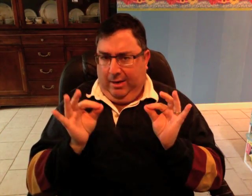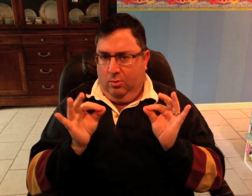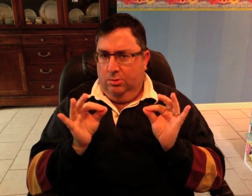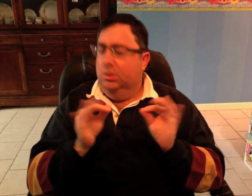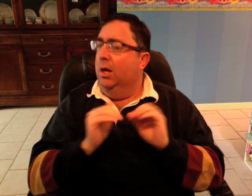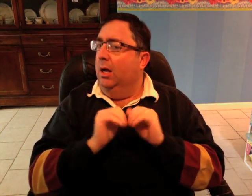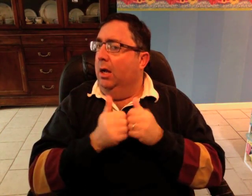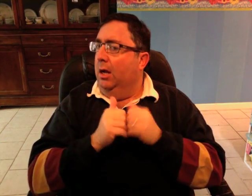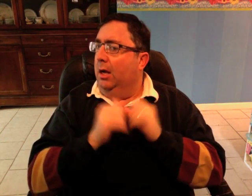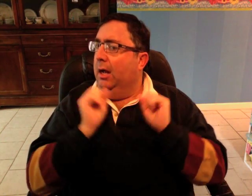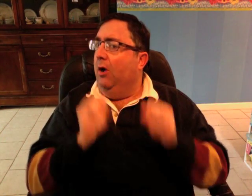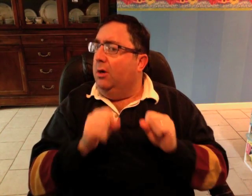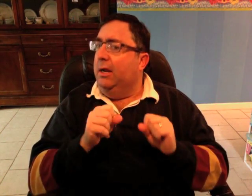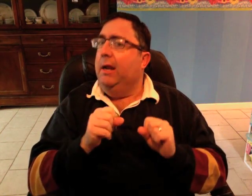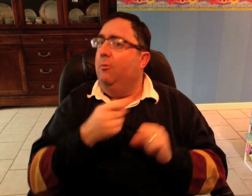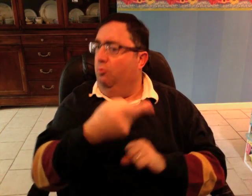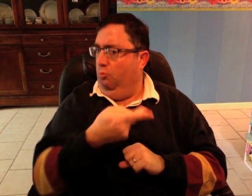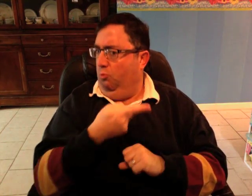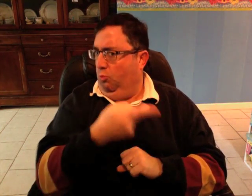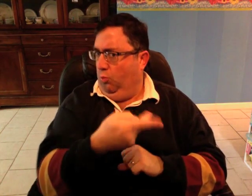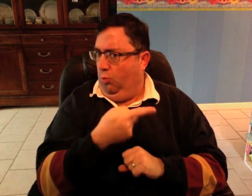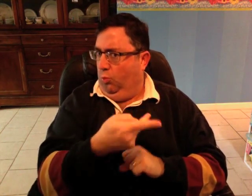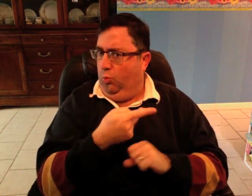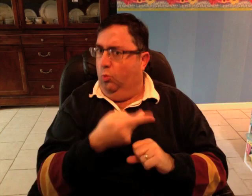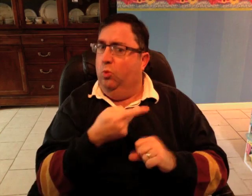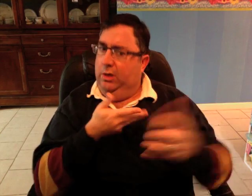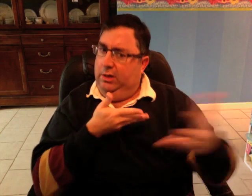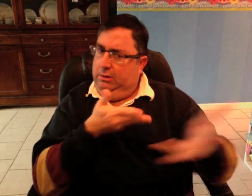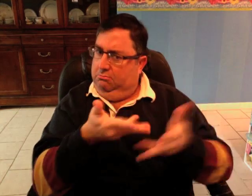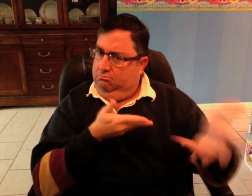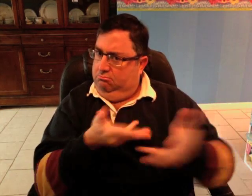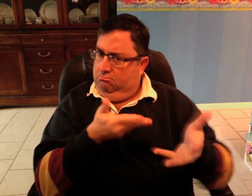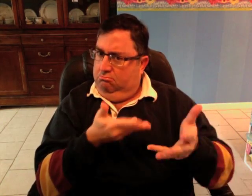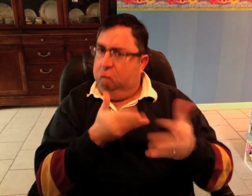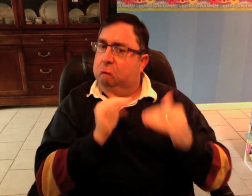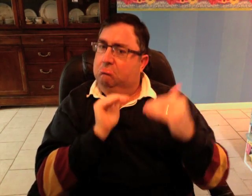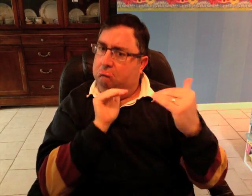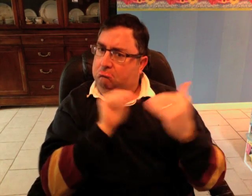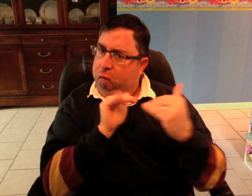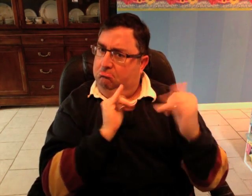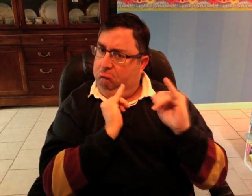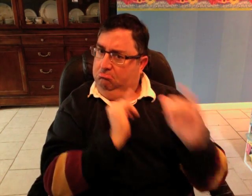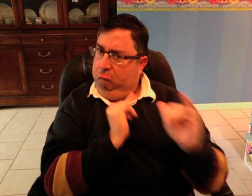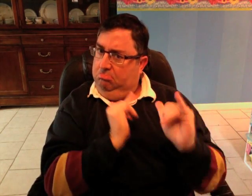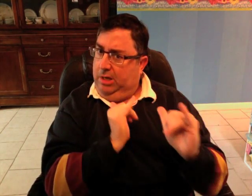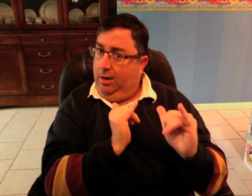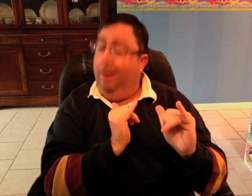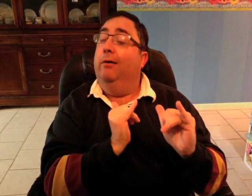so how can we work together on an even level?